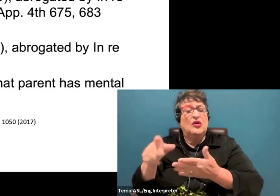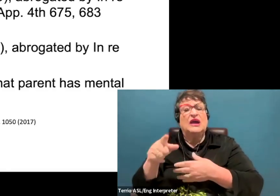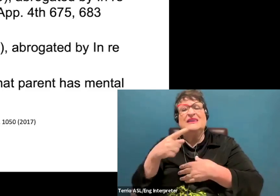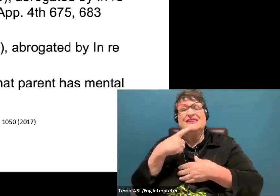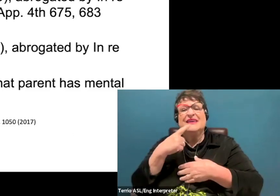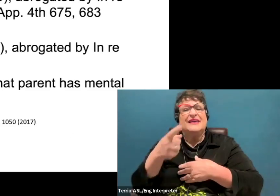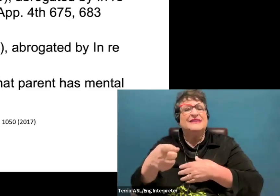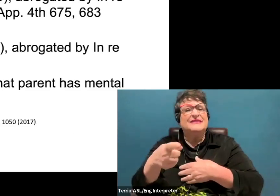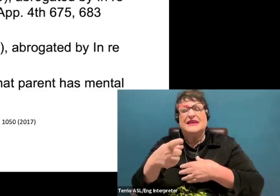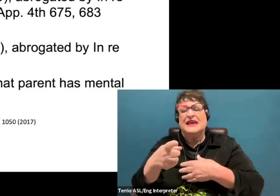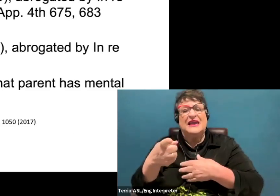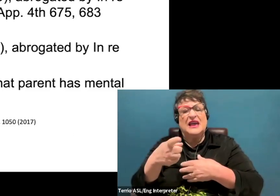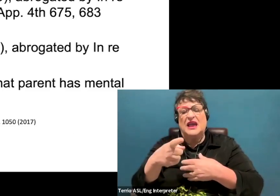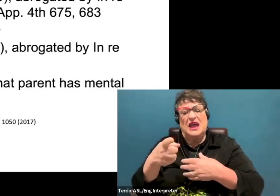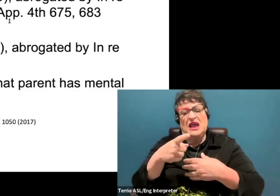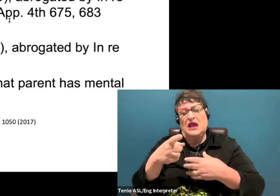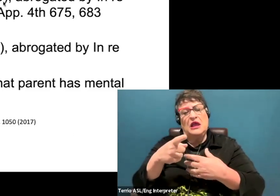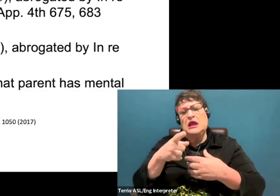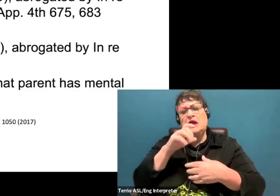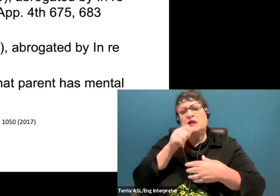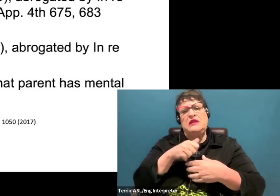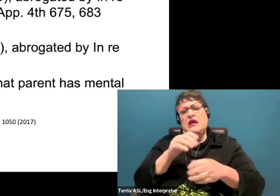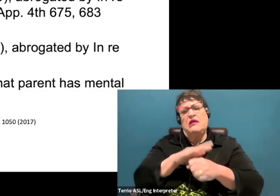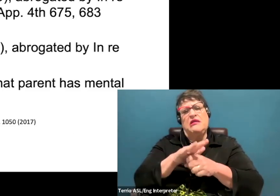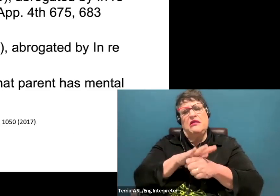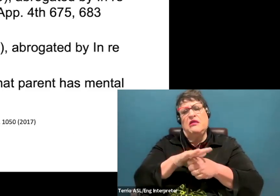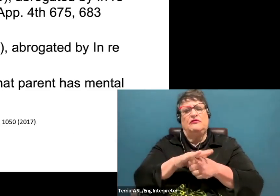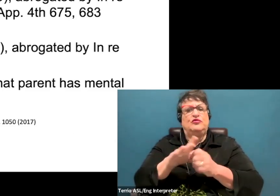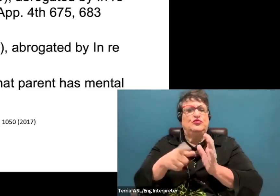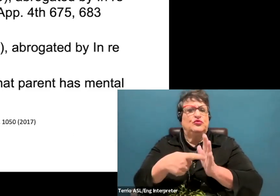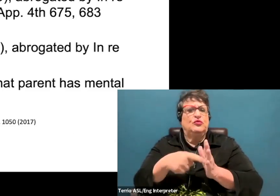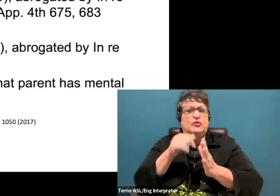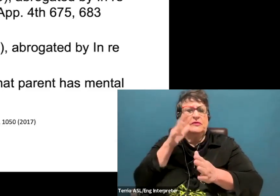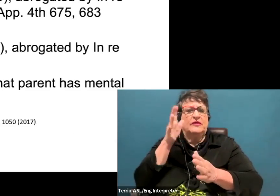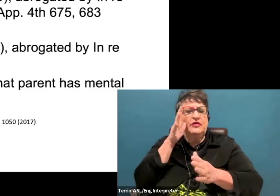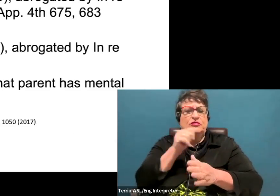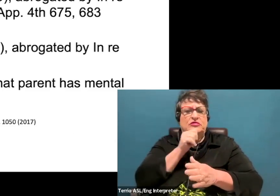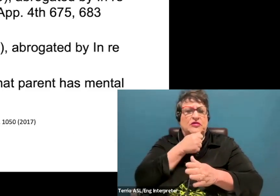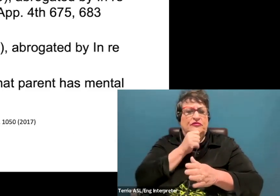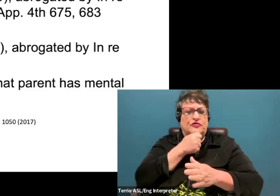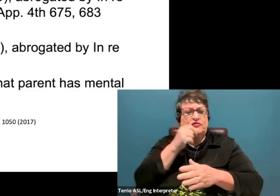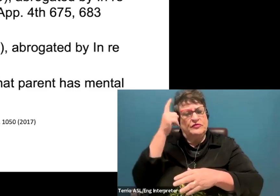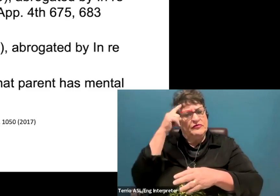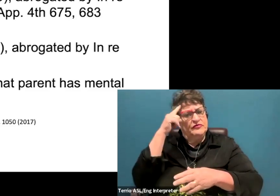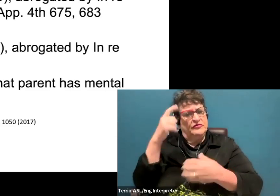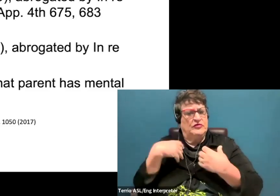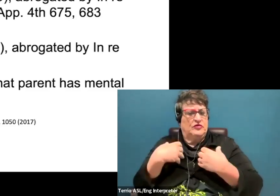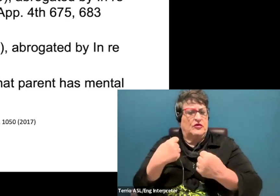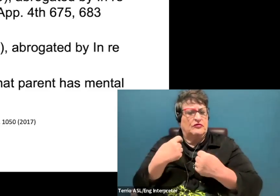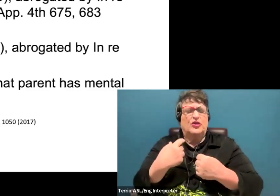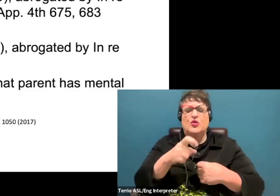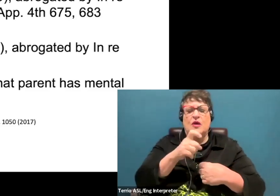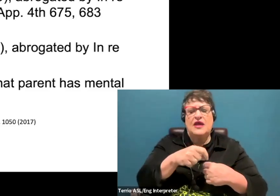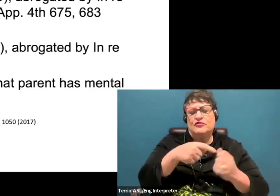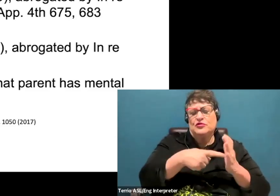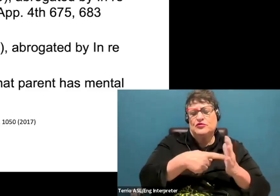merely show that a parent suffers from a mental health disability. The agency must show that how the child has been harmed by the result of disability.